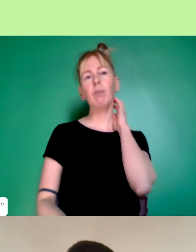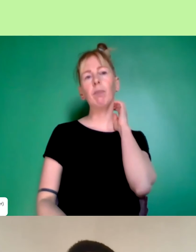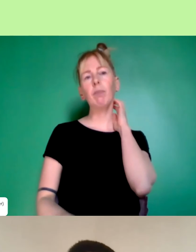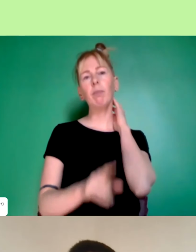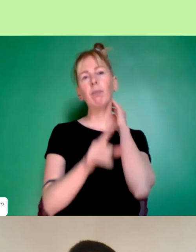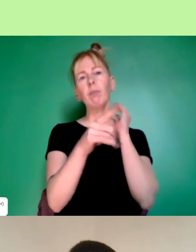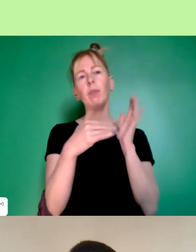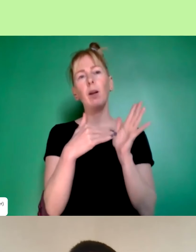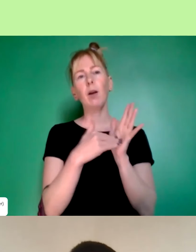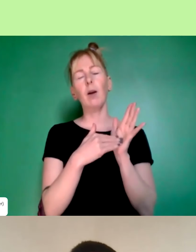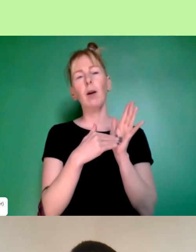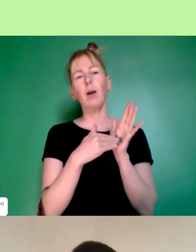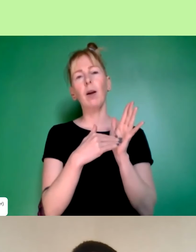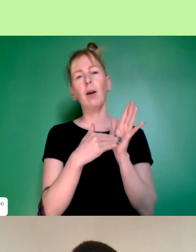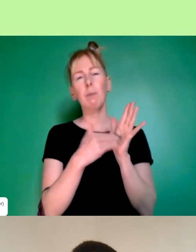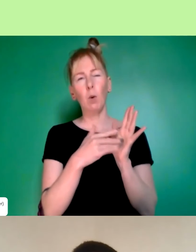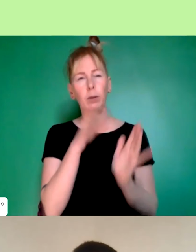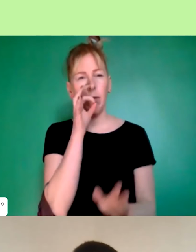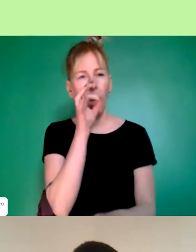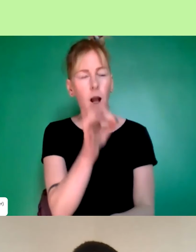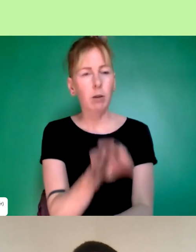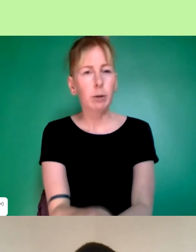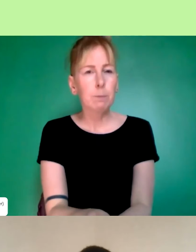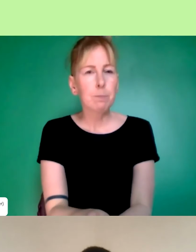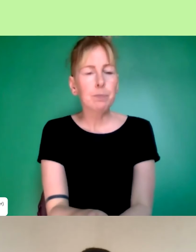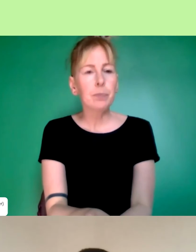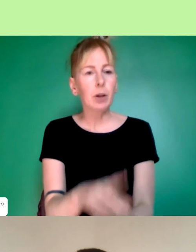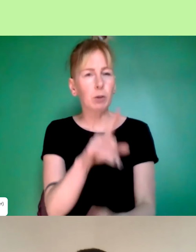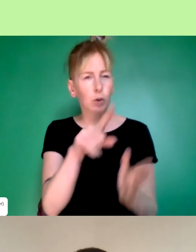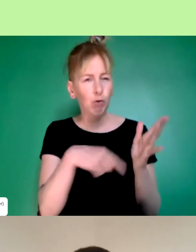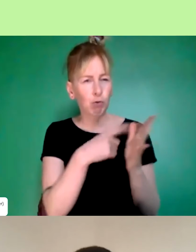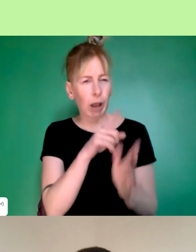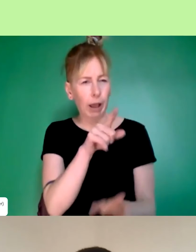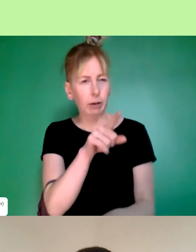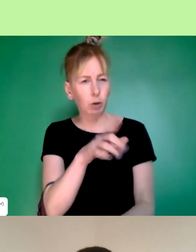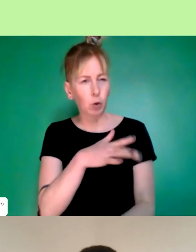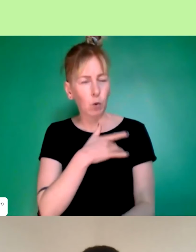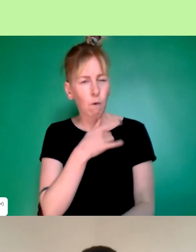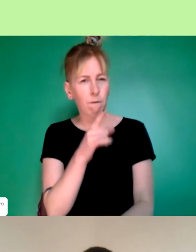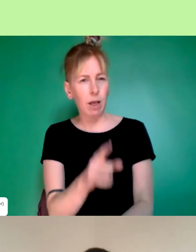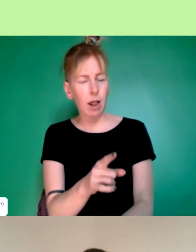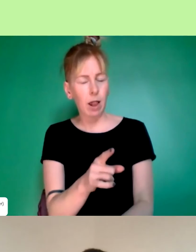haven't got one yet from the from the attendees. But that seems like a very sort of